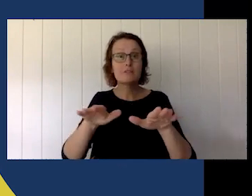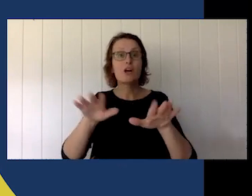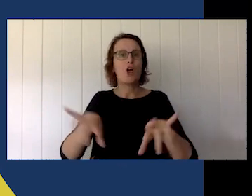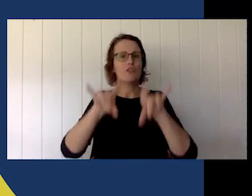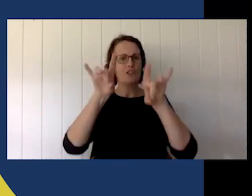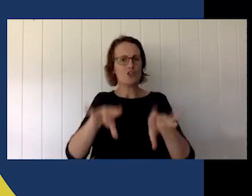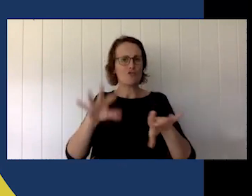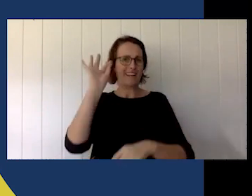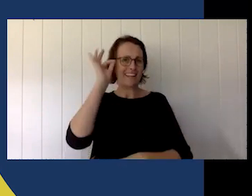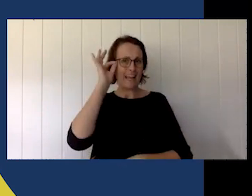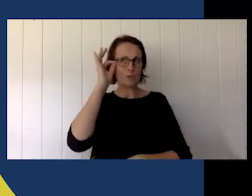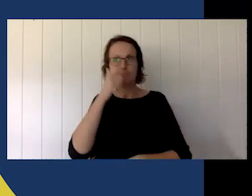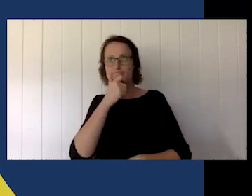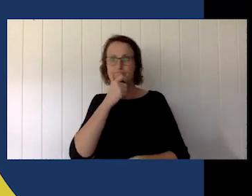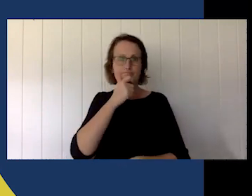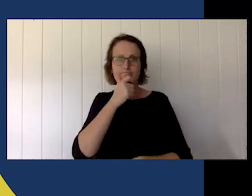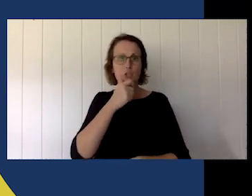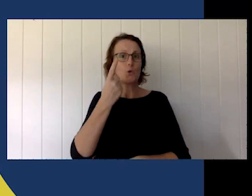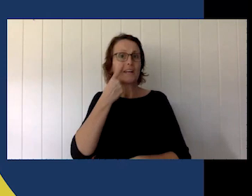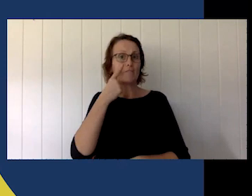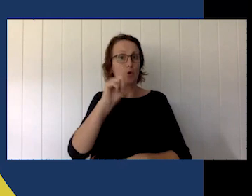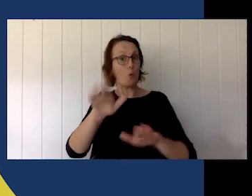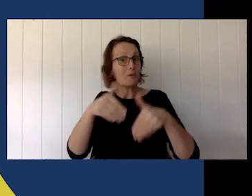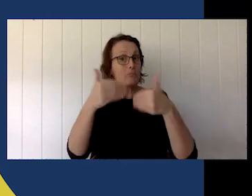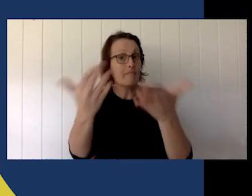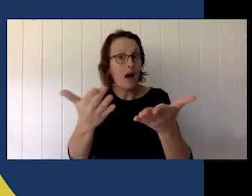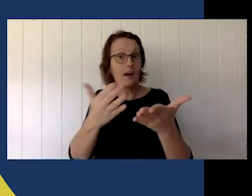and support that's available, please visit our website at